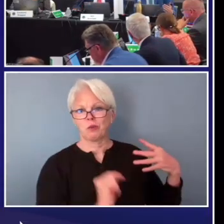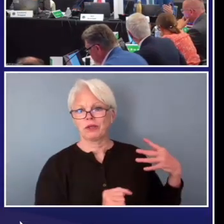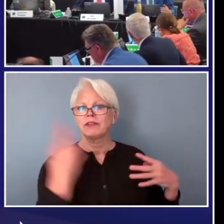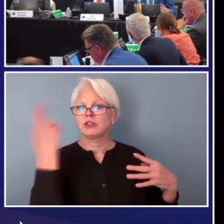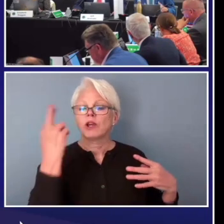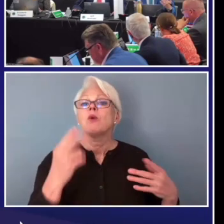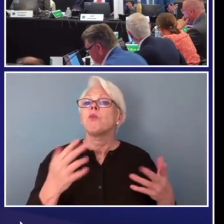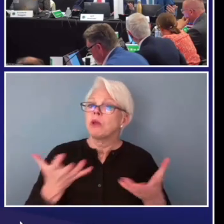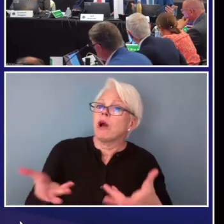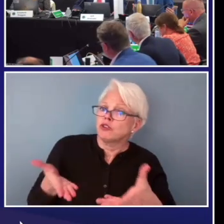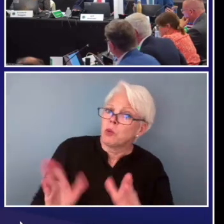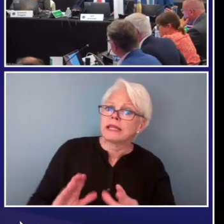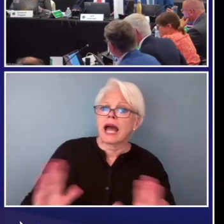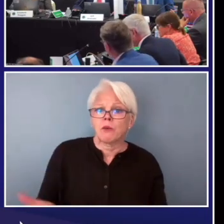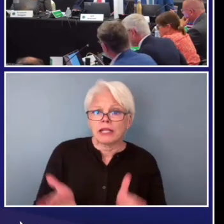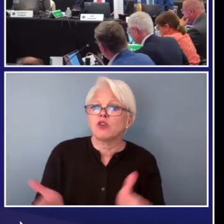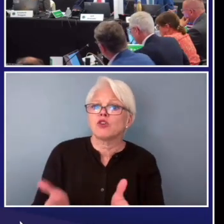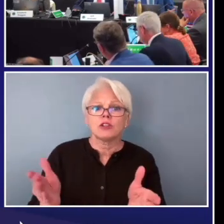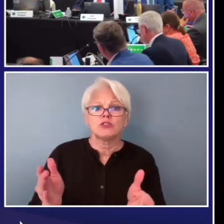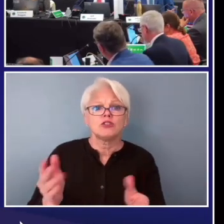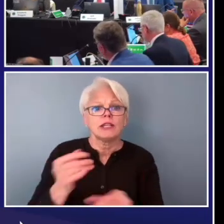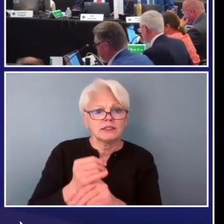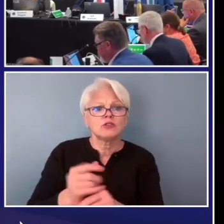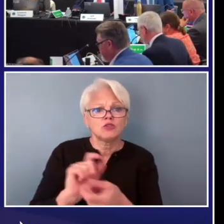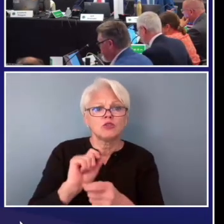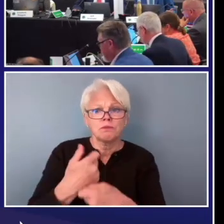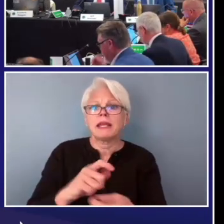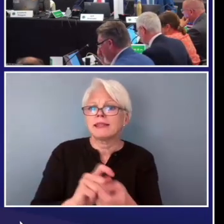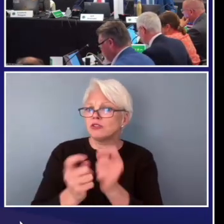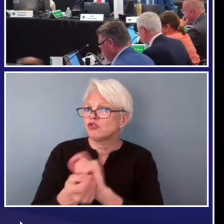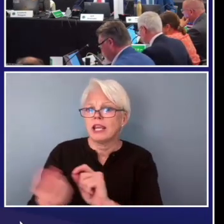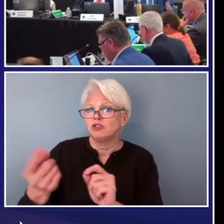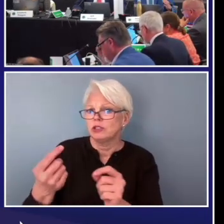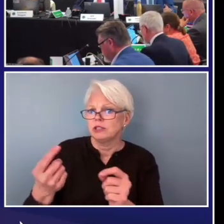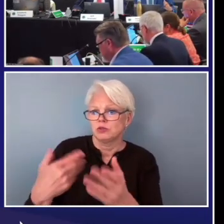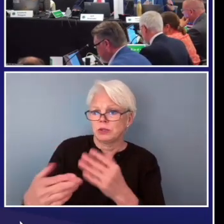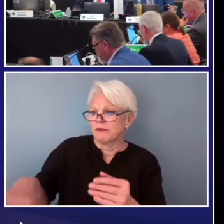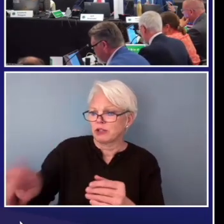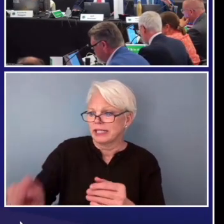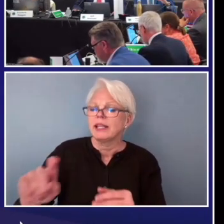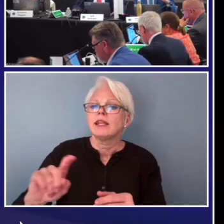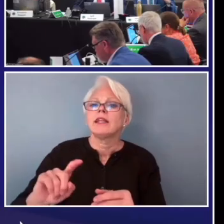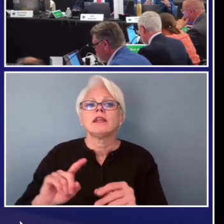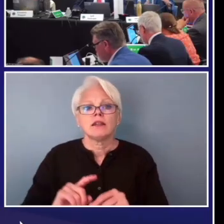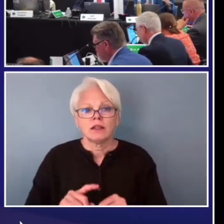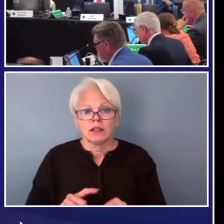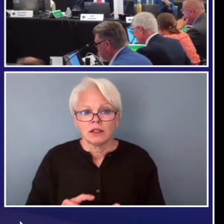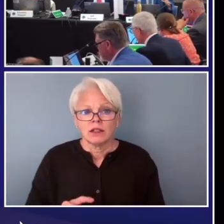We want to encourage, you know, institutions to make the changes that they need to make. So by taking the, just changing the sentence a little bit.